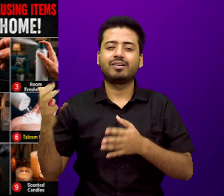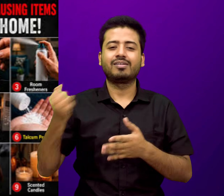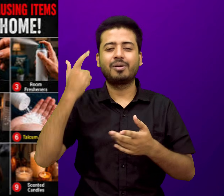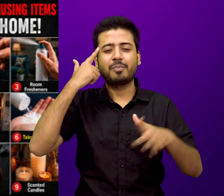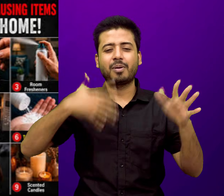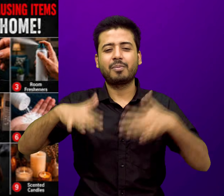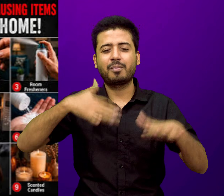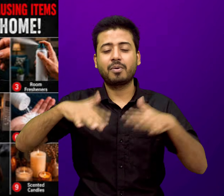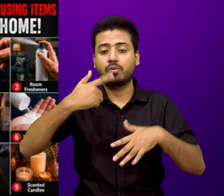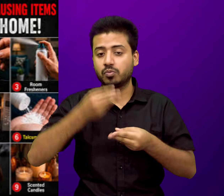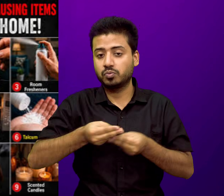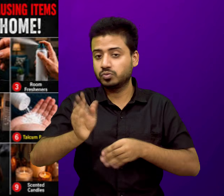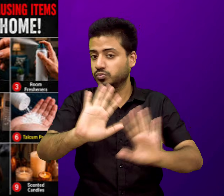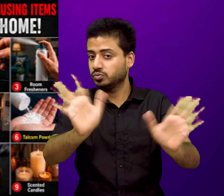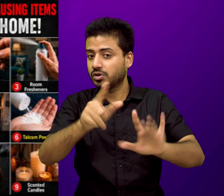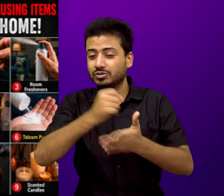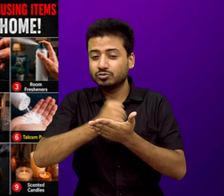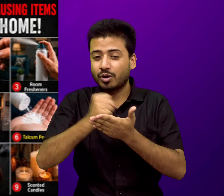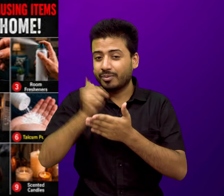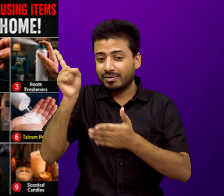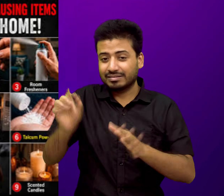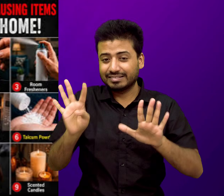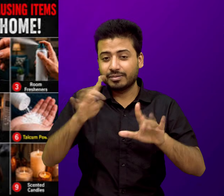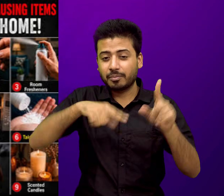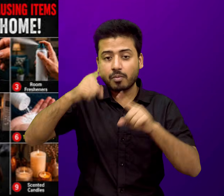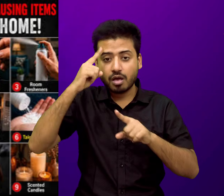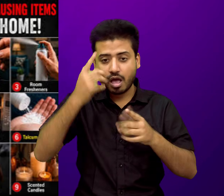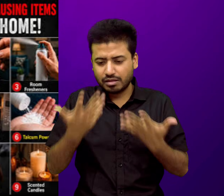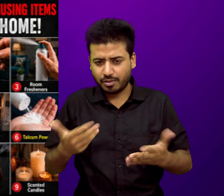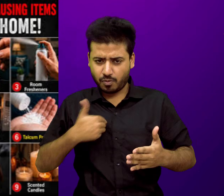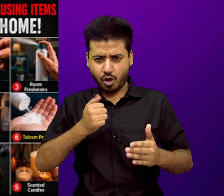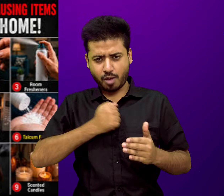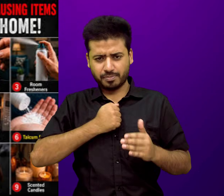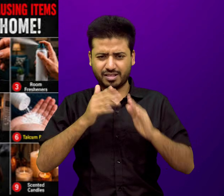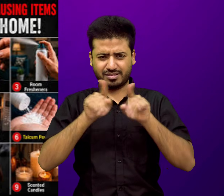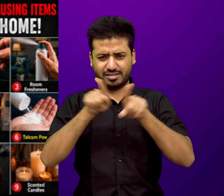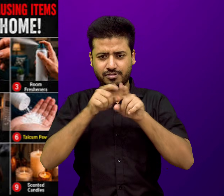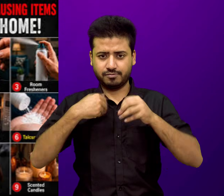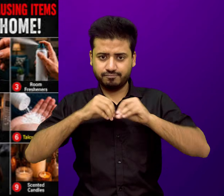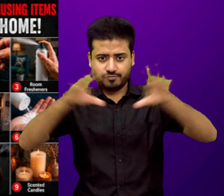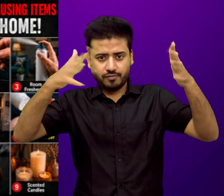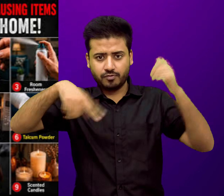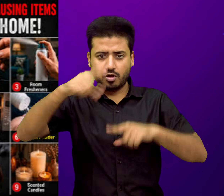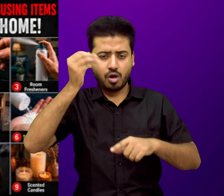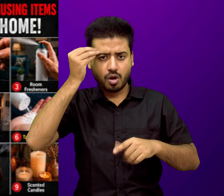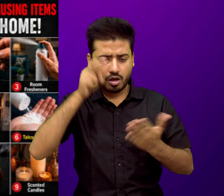hidden aphletoxins which are harmful fungal byproducts. Here is the full list of the nine